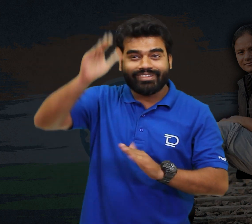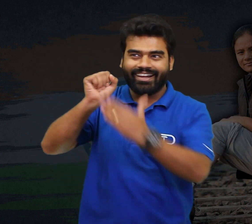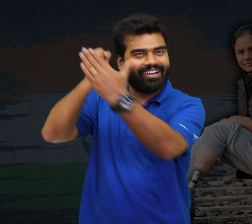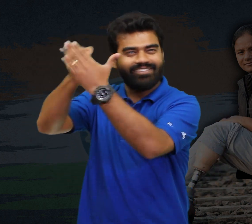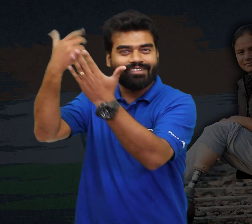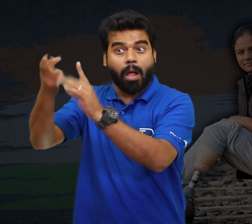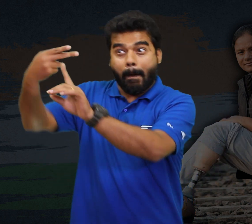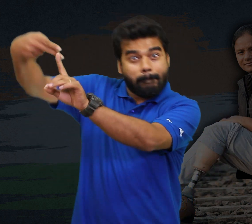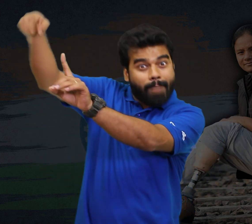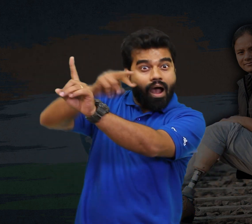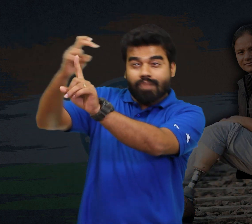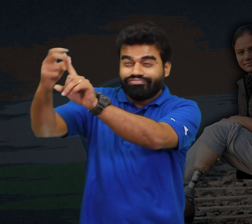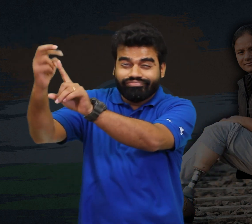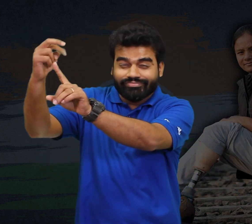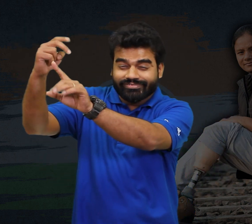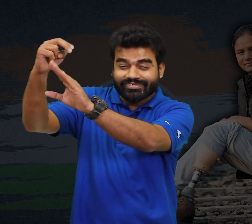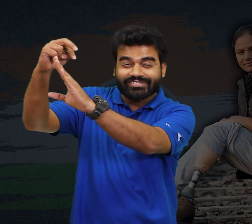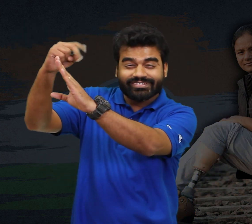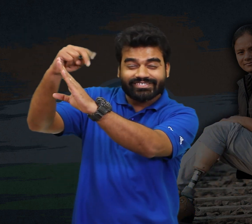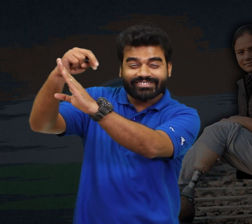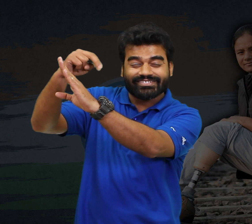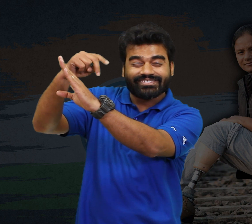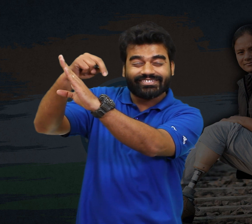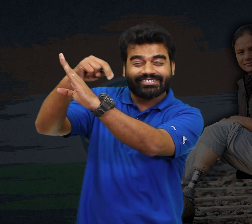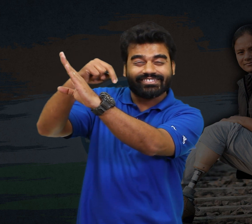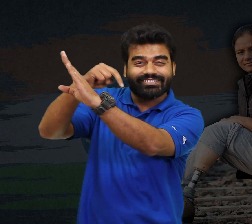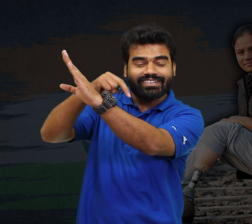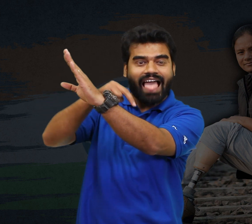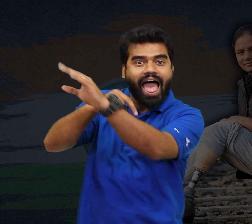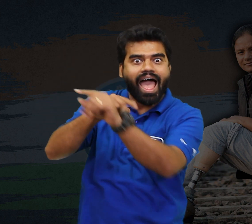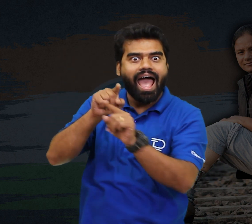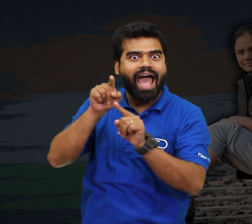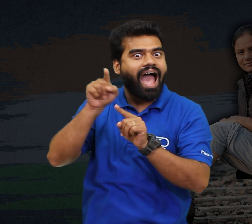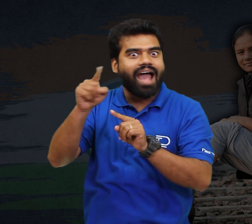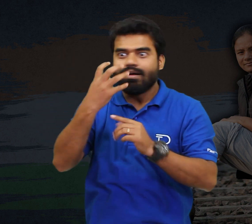On her way back return to the base,